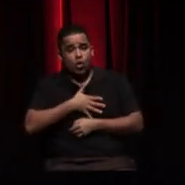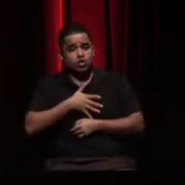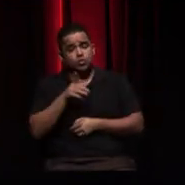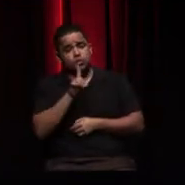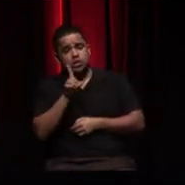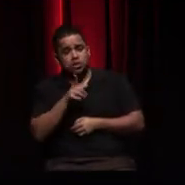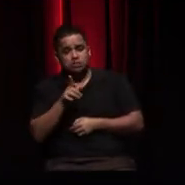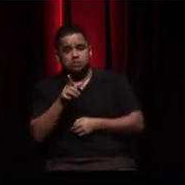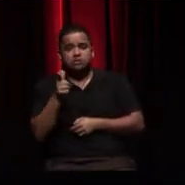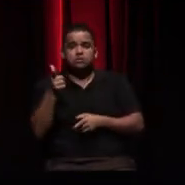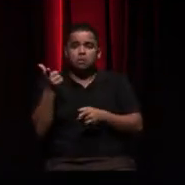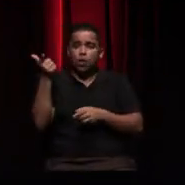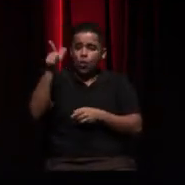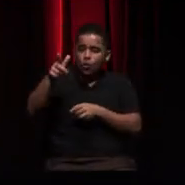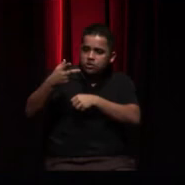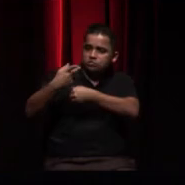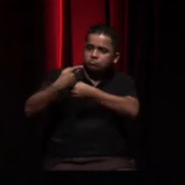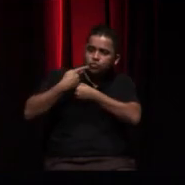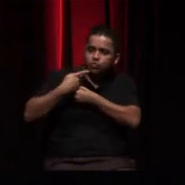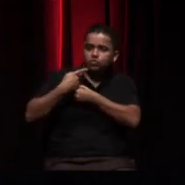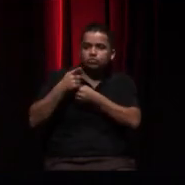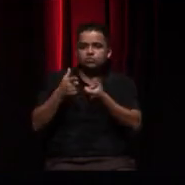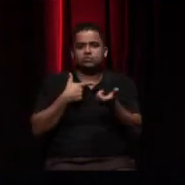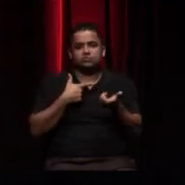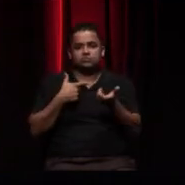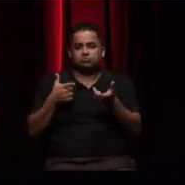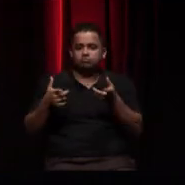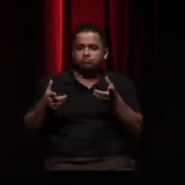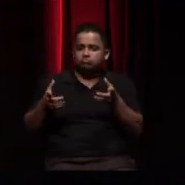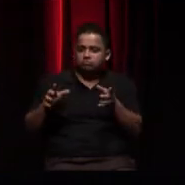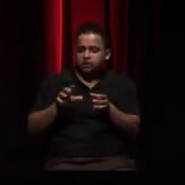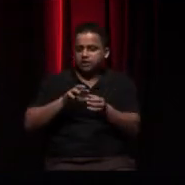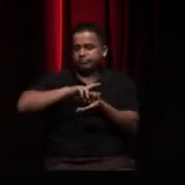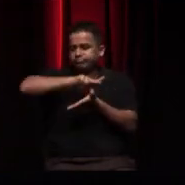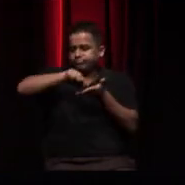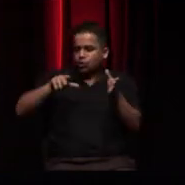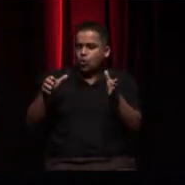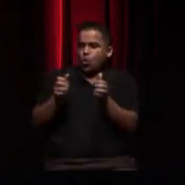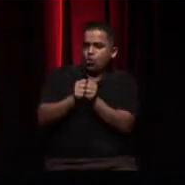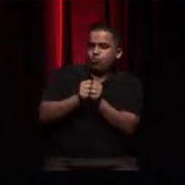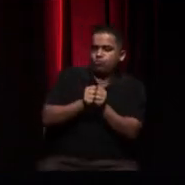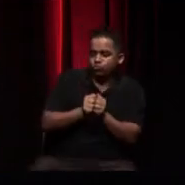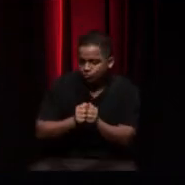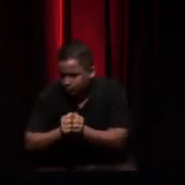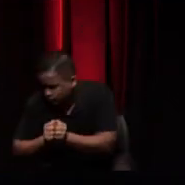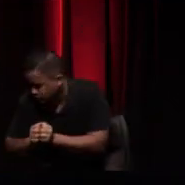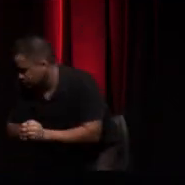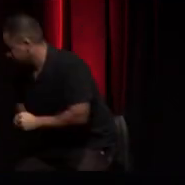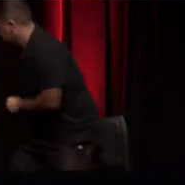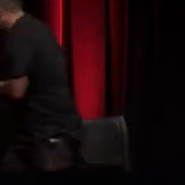Other brands come to us for the combo. I think it’s more effective,